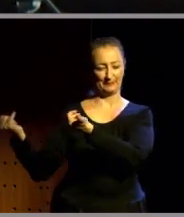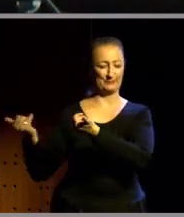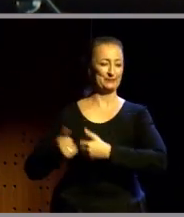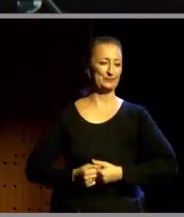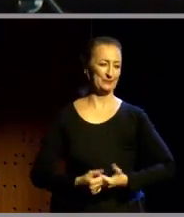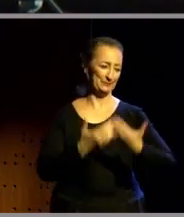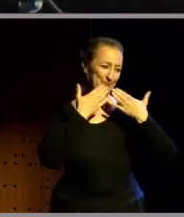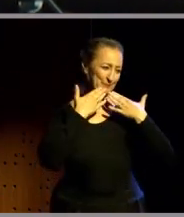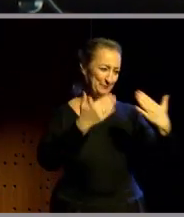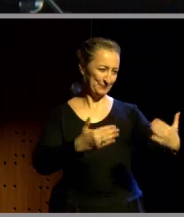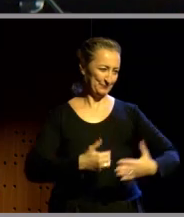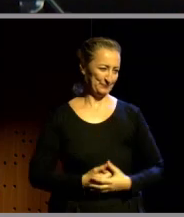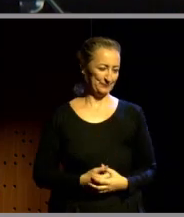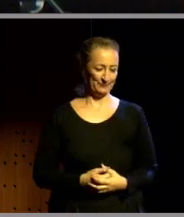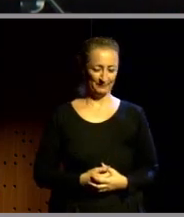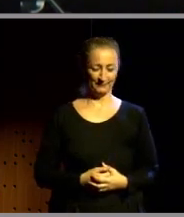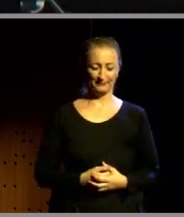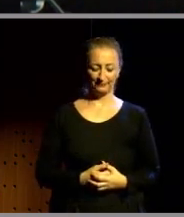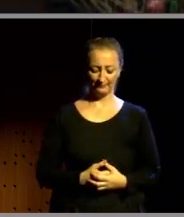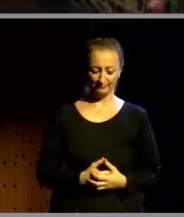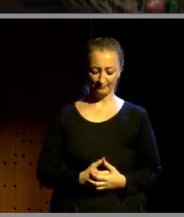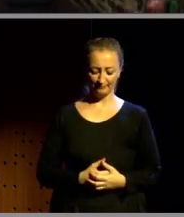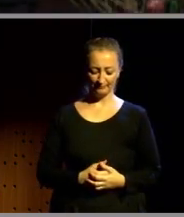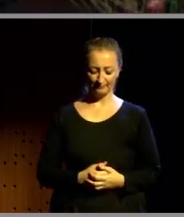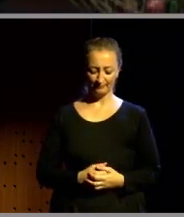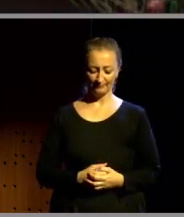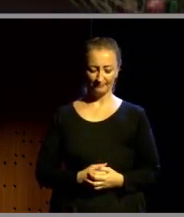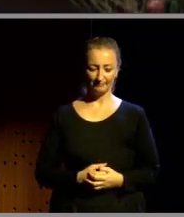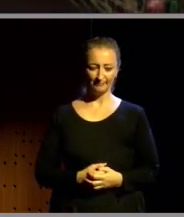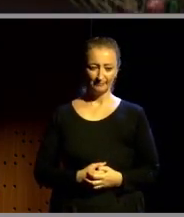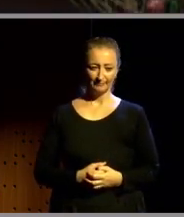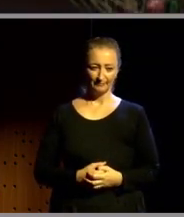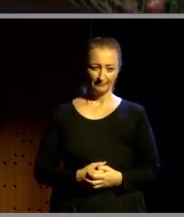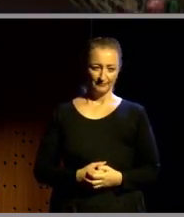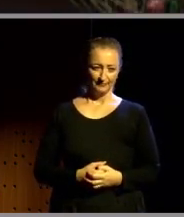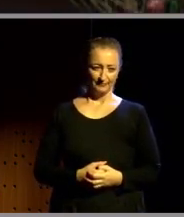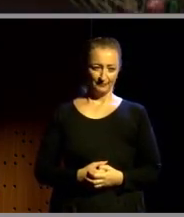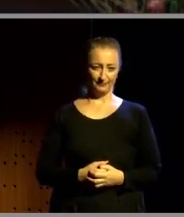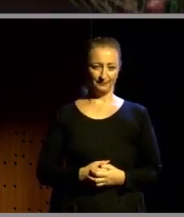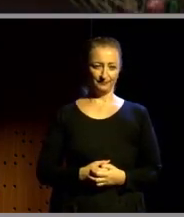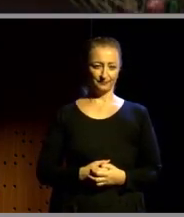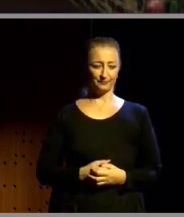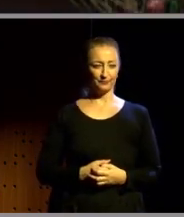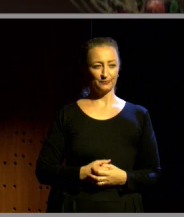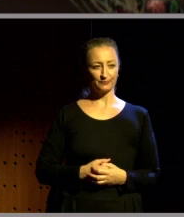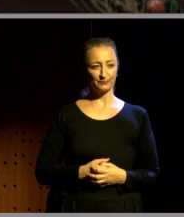Thank you. AUDIENCE: